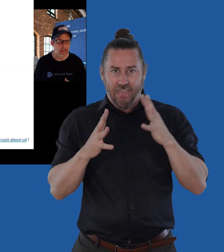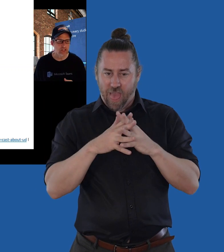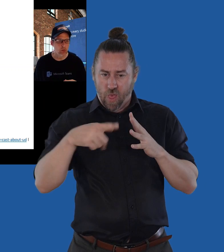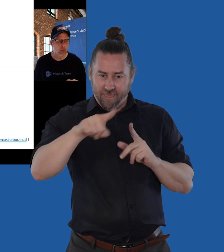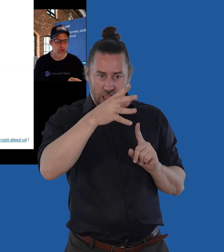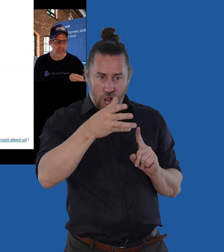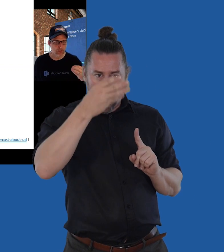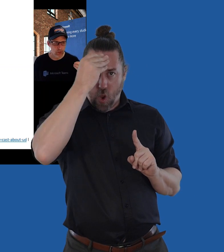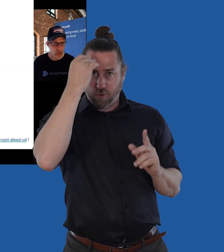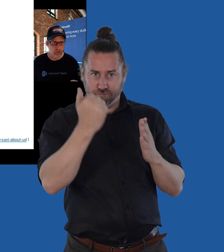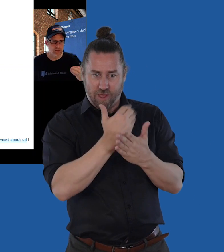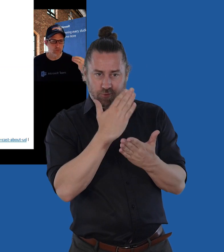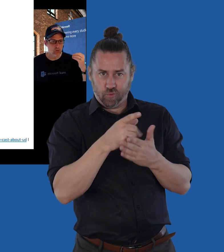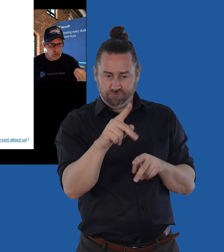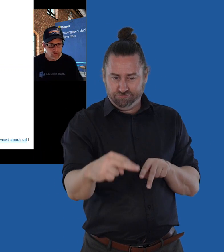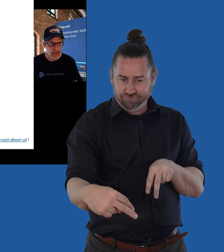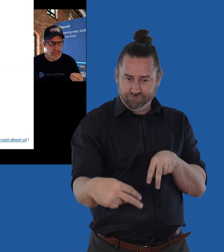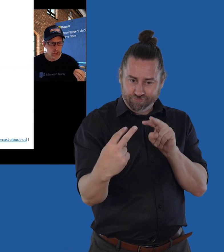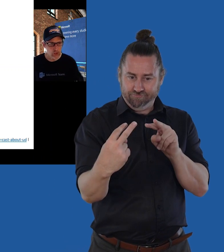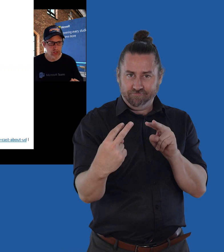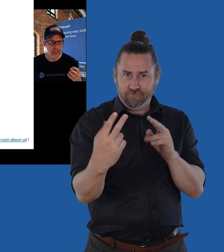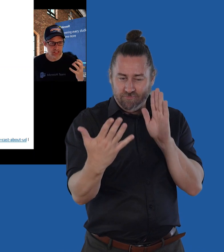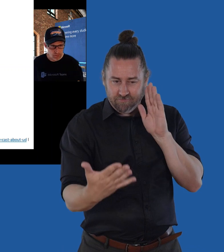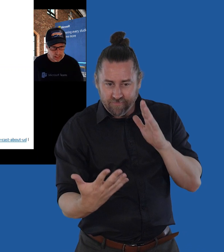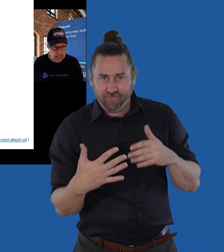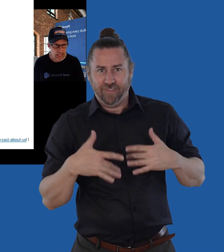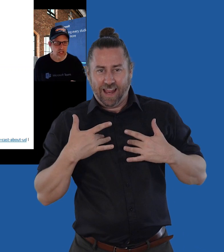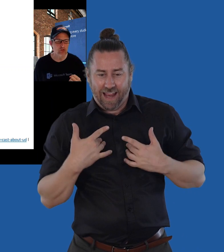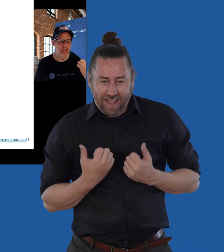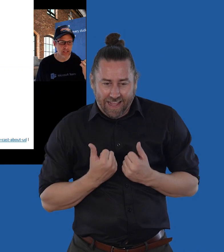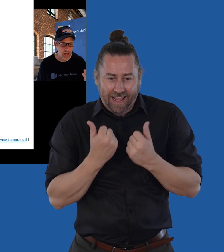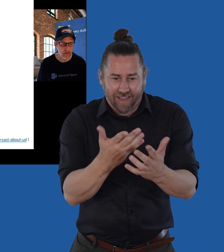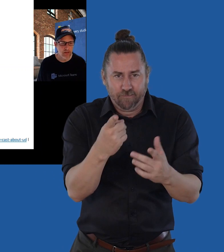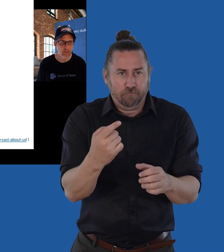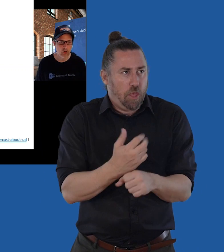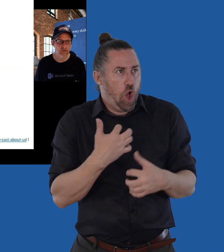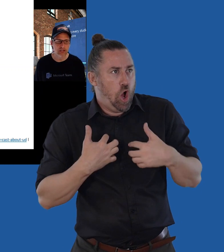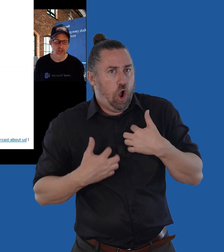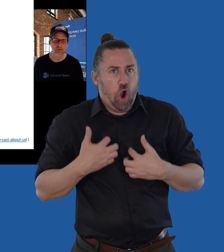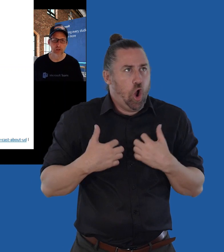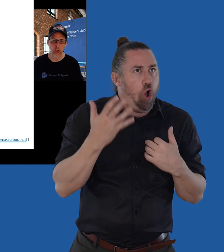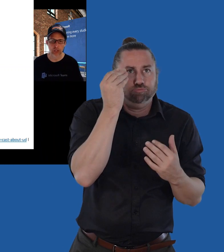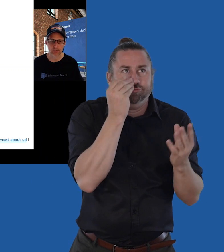right, so we wanna see purposeful, motivated learners, stimulating interest, and their motivation for learning.